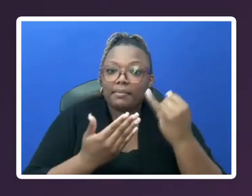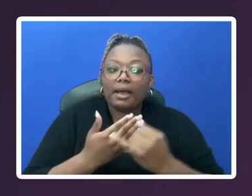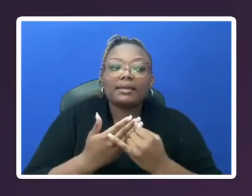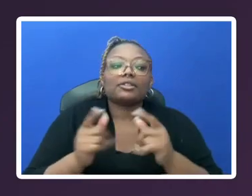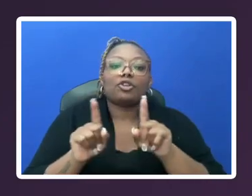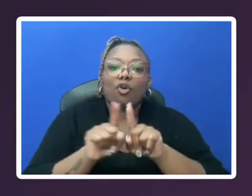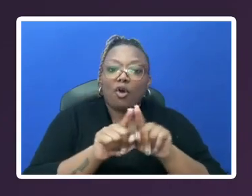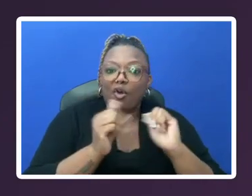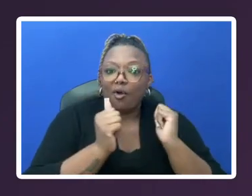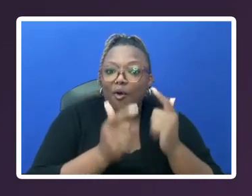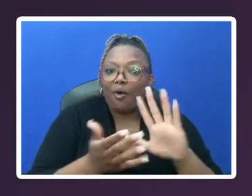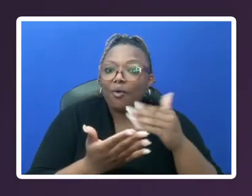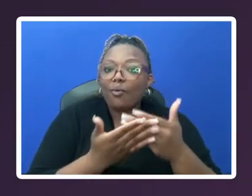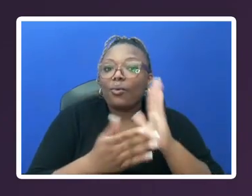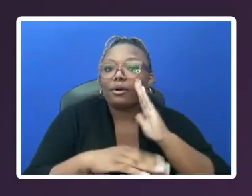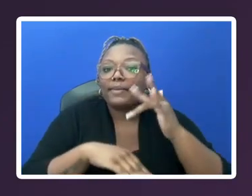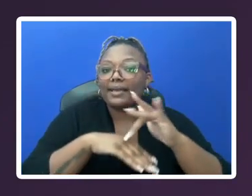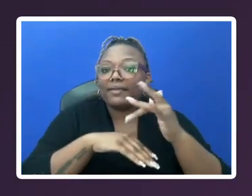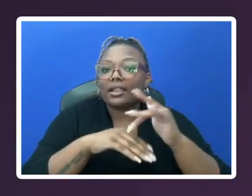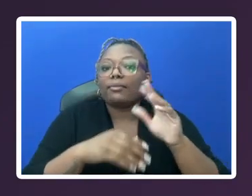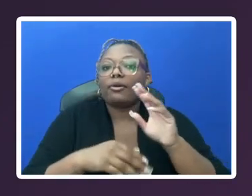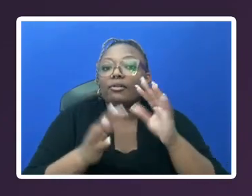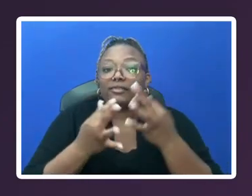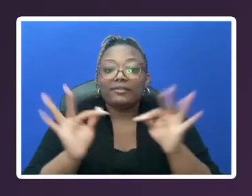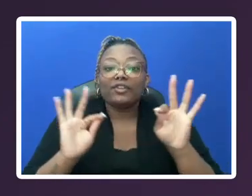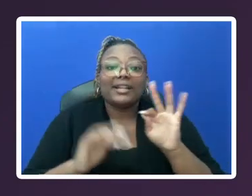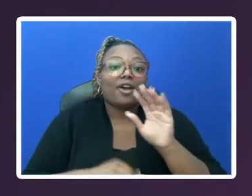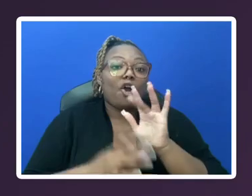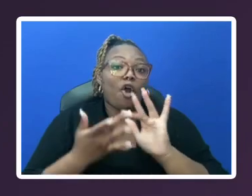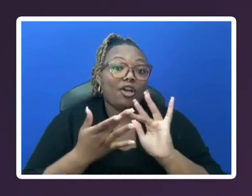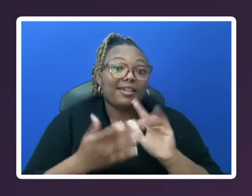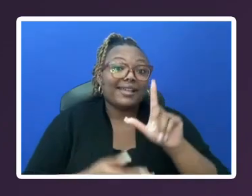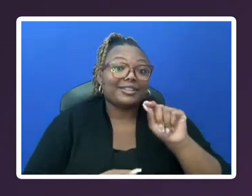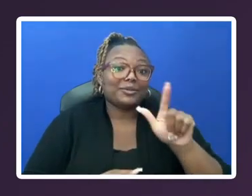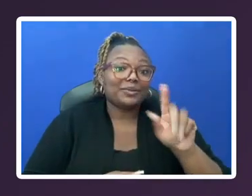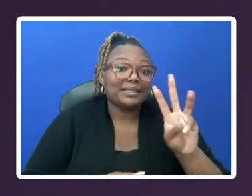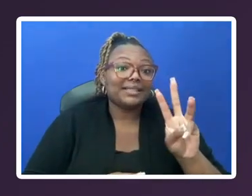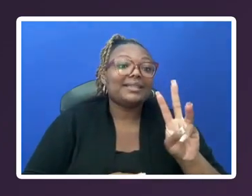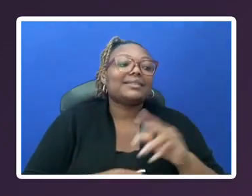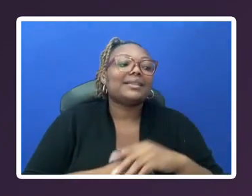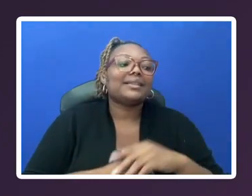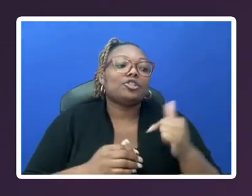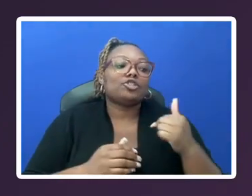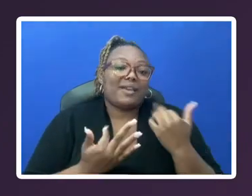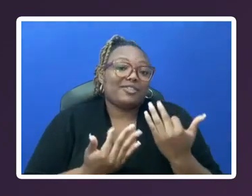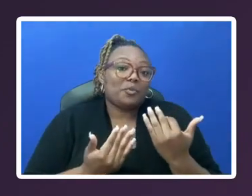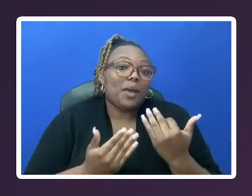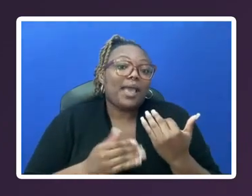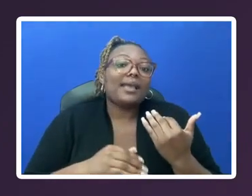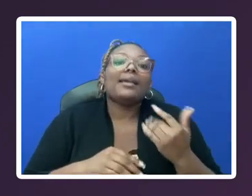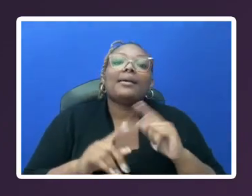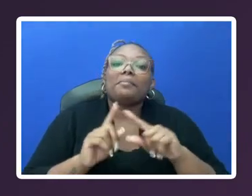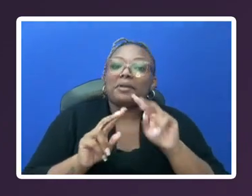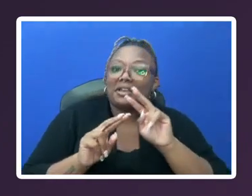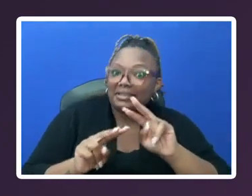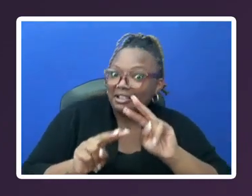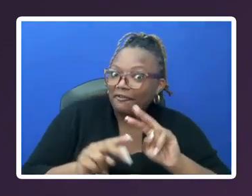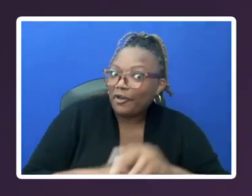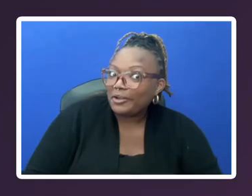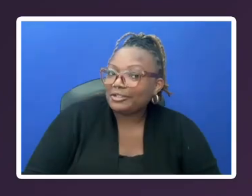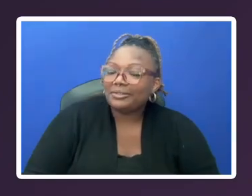for free online in 2026. So we have a little while to wait for everything. But stay tuned.